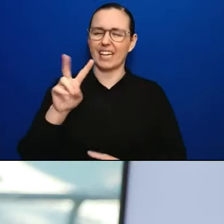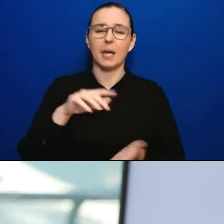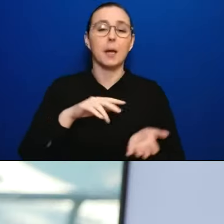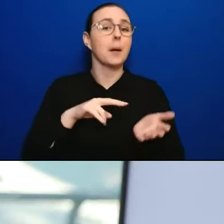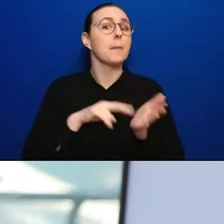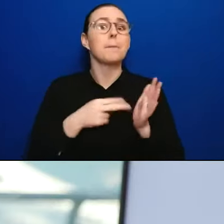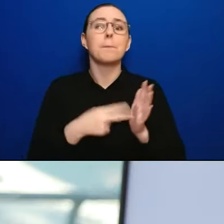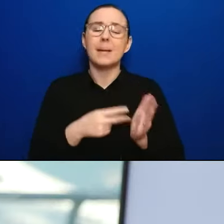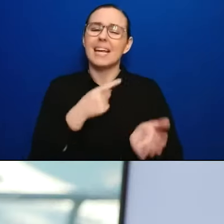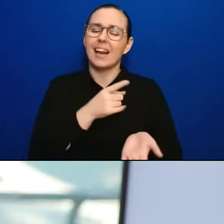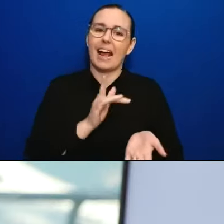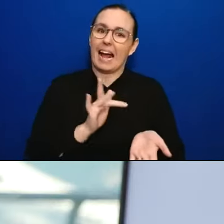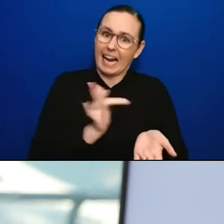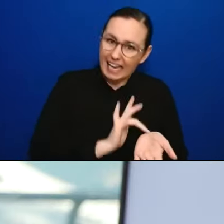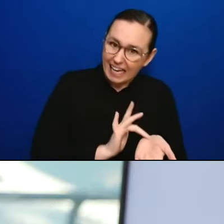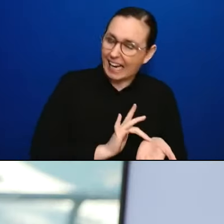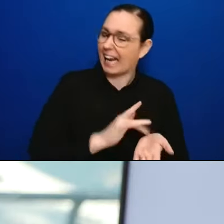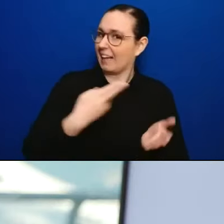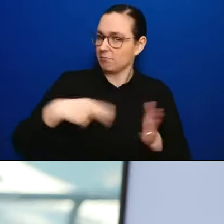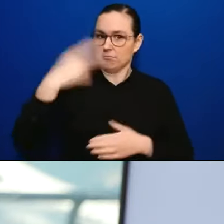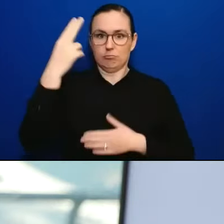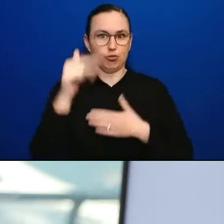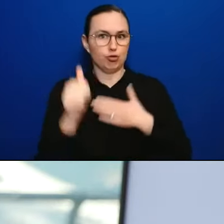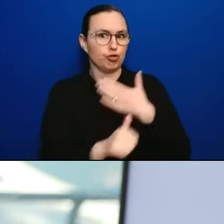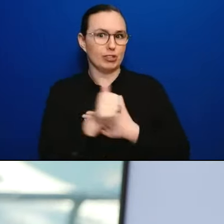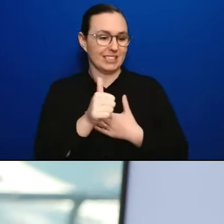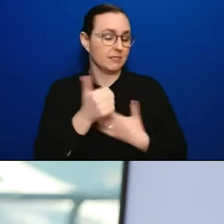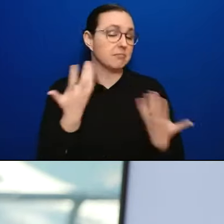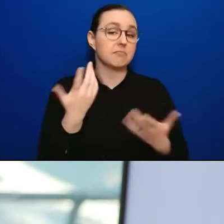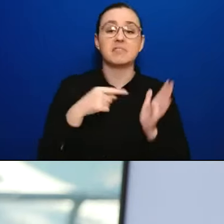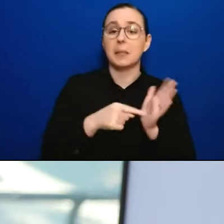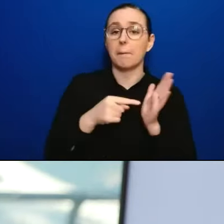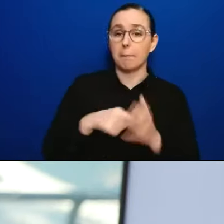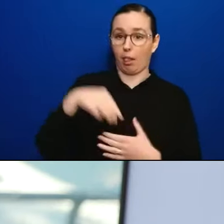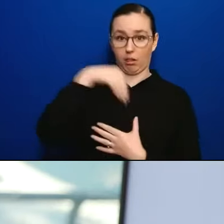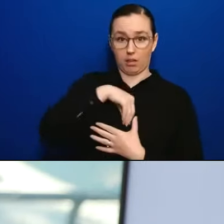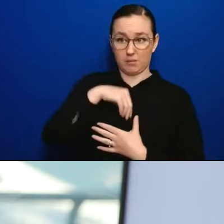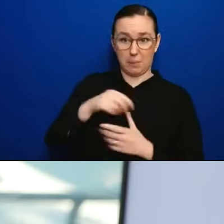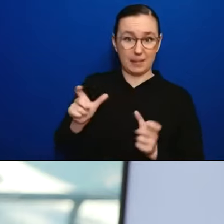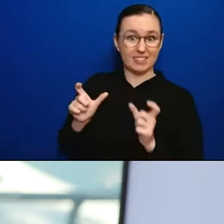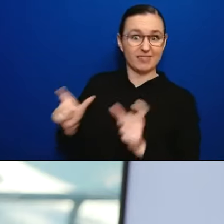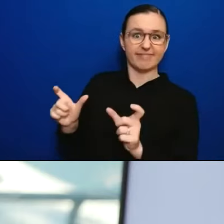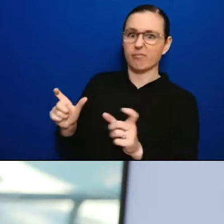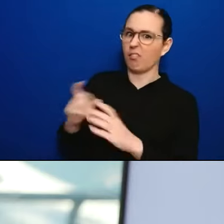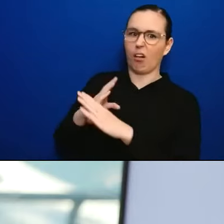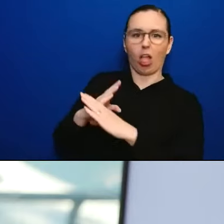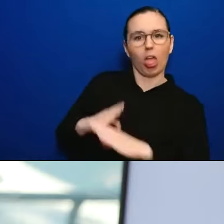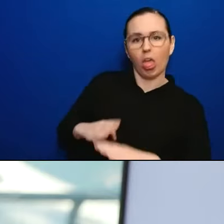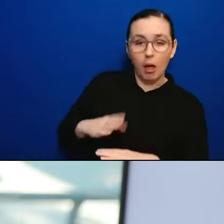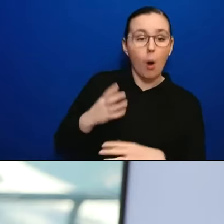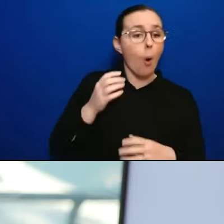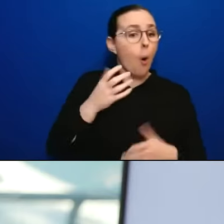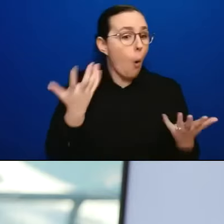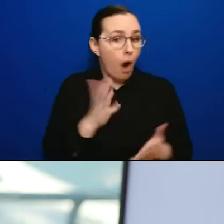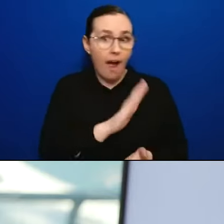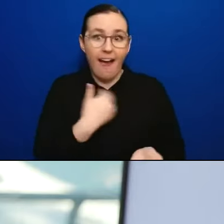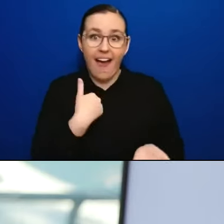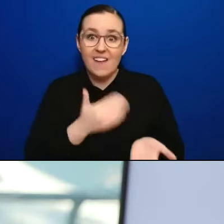in our critically extremely vulnerable Groups 1 and 2 so those are those people who have